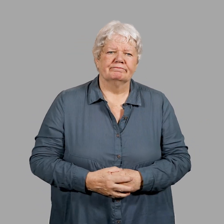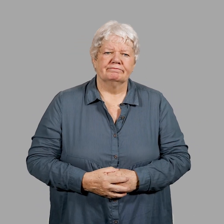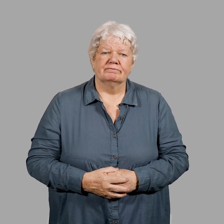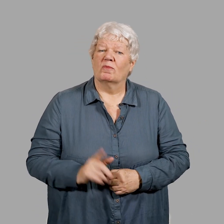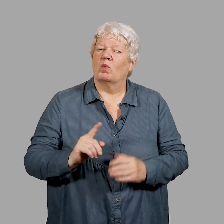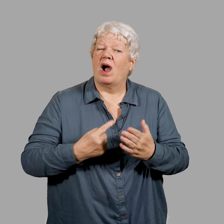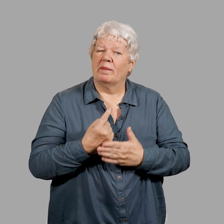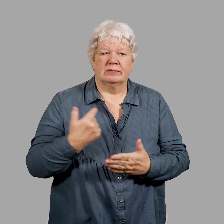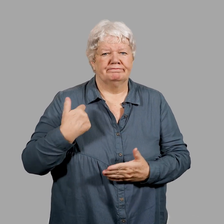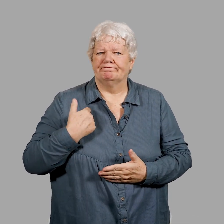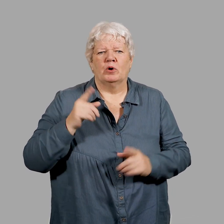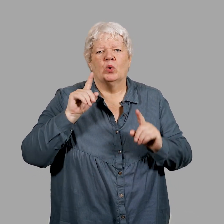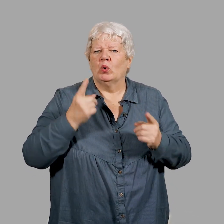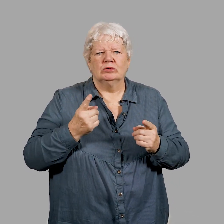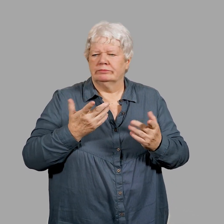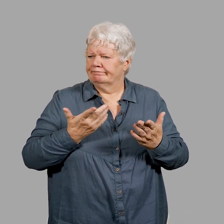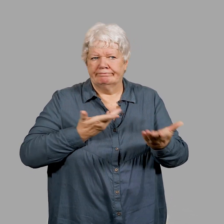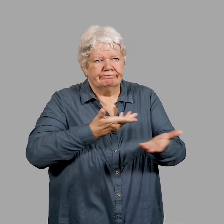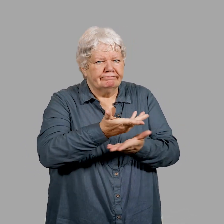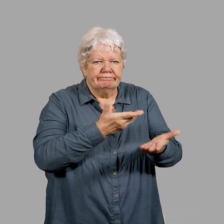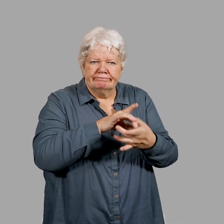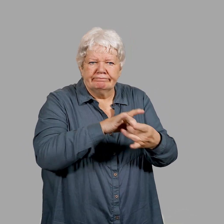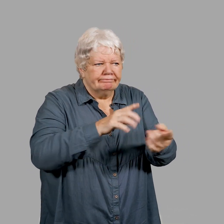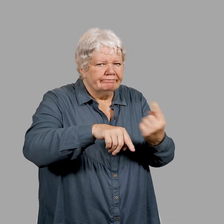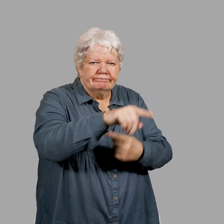Status: We were unable to hold an engagement event previously